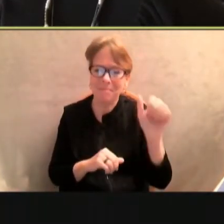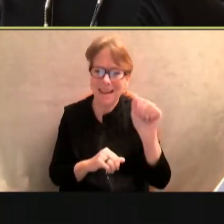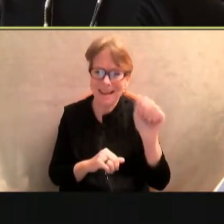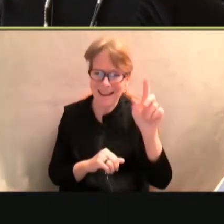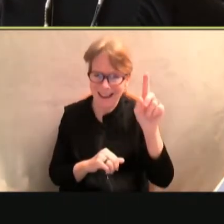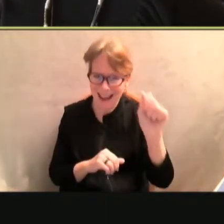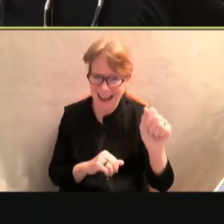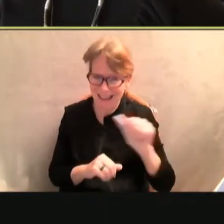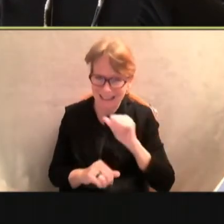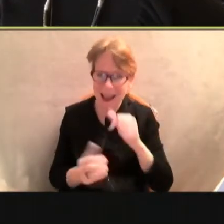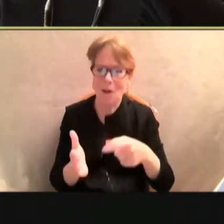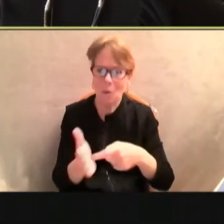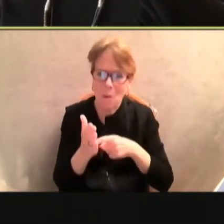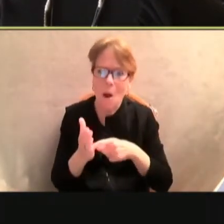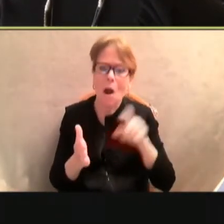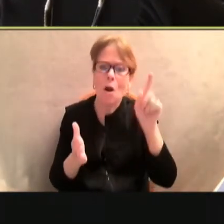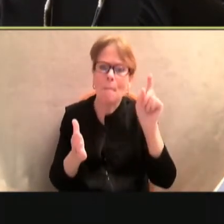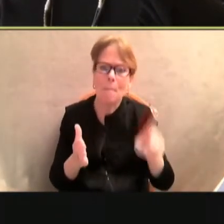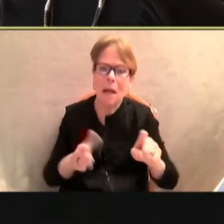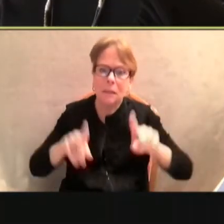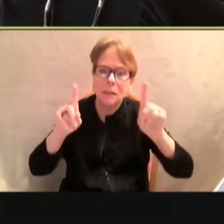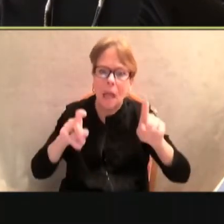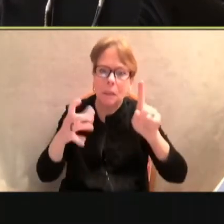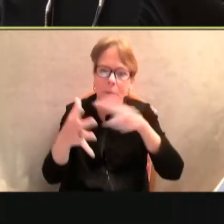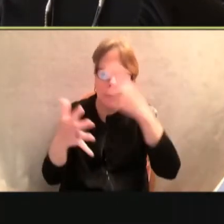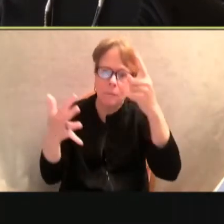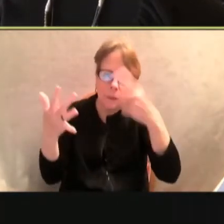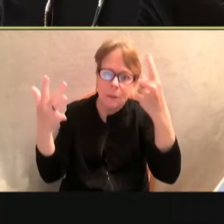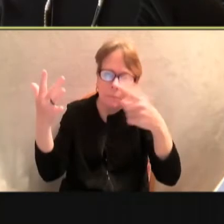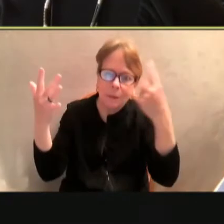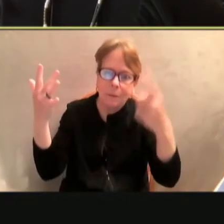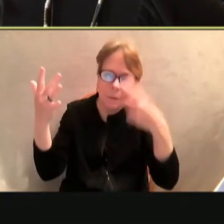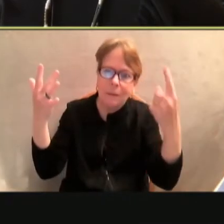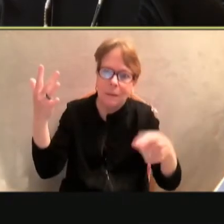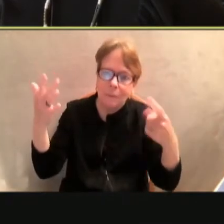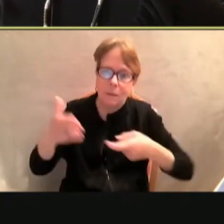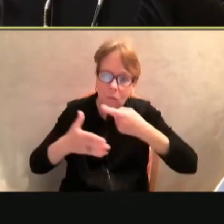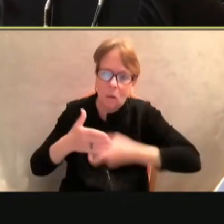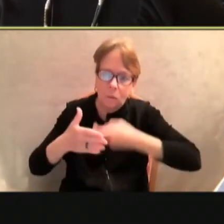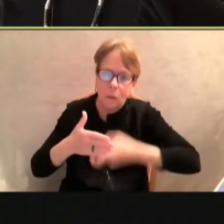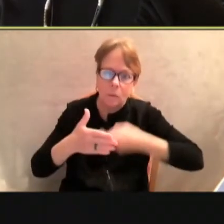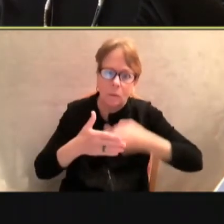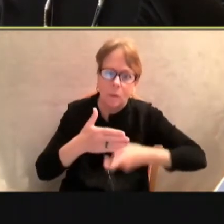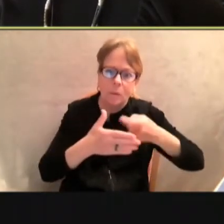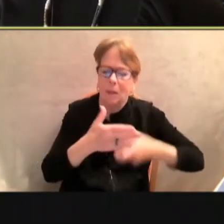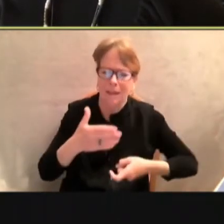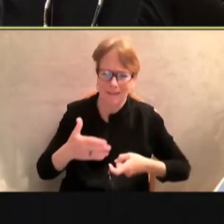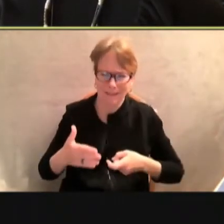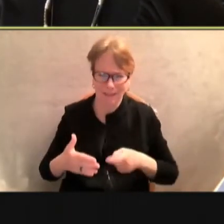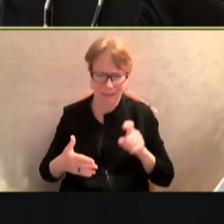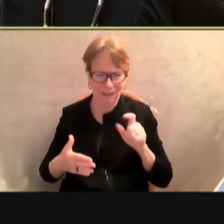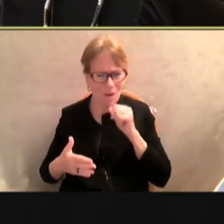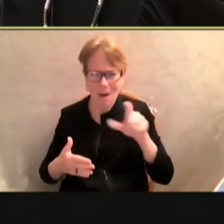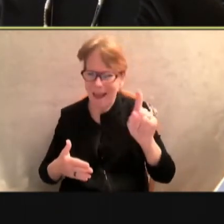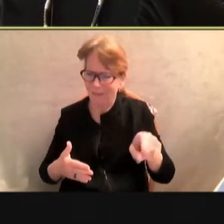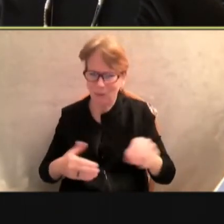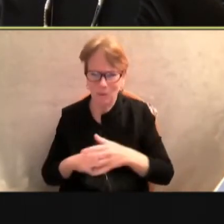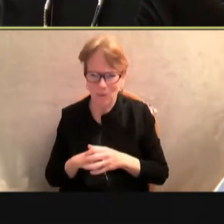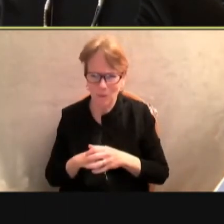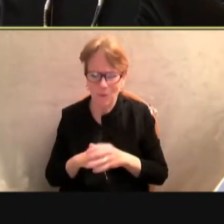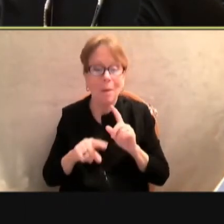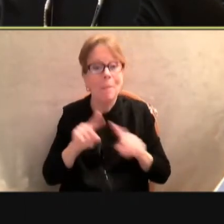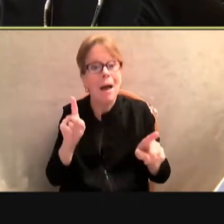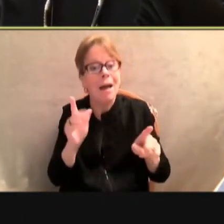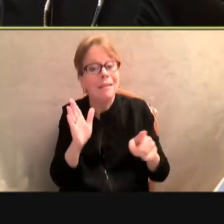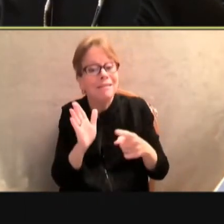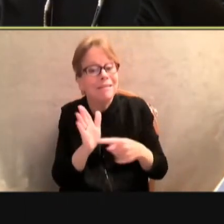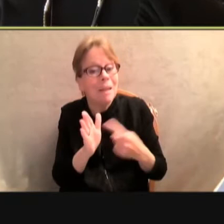these very expensive assessments, but in practice that's often what it takes to establish disability,